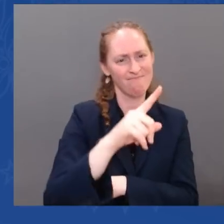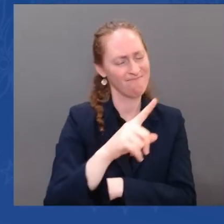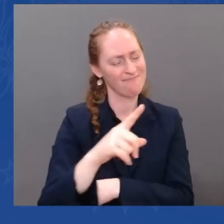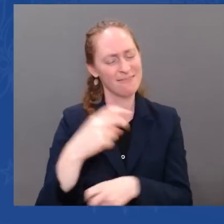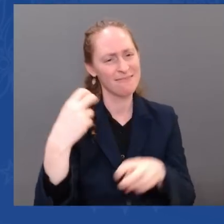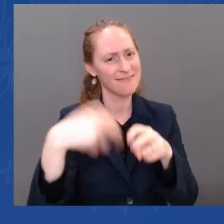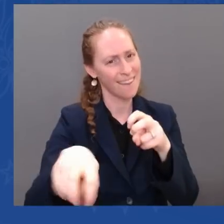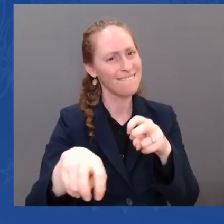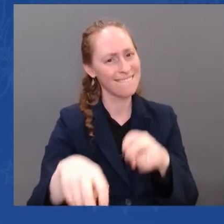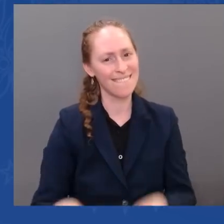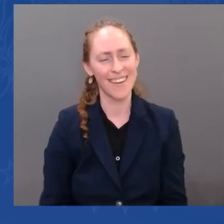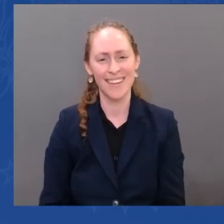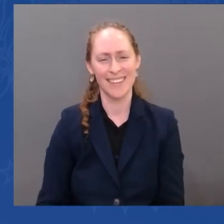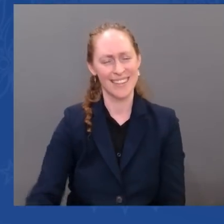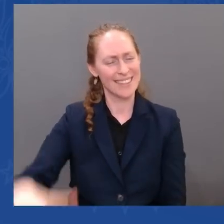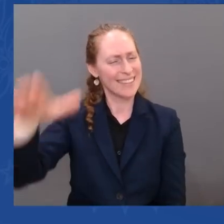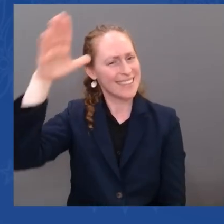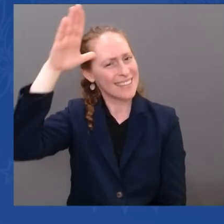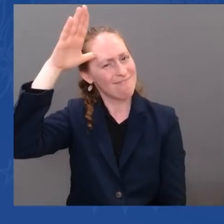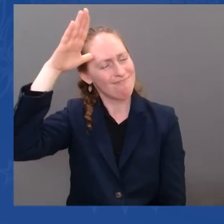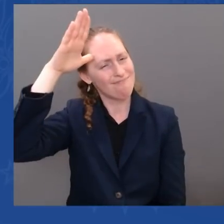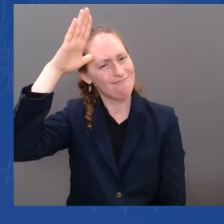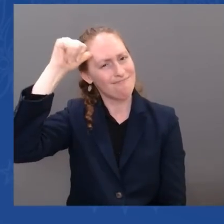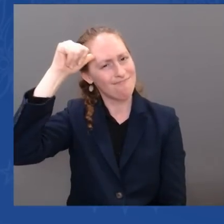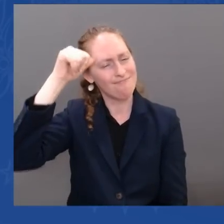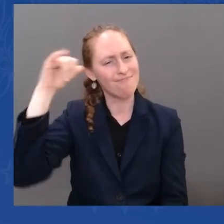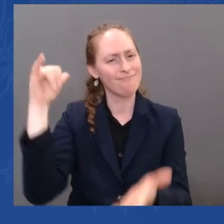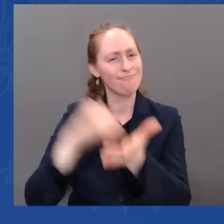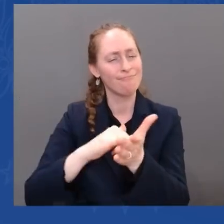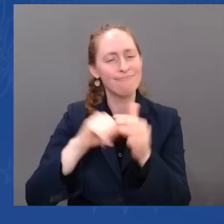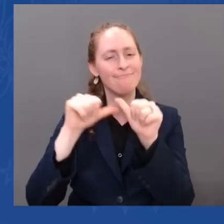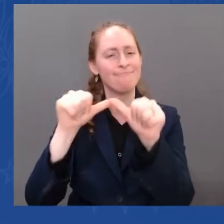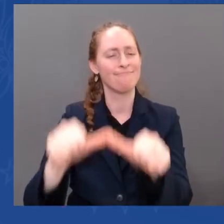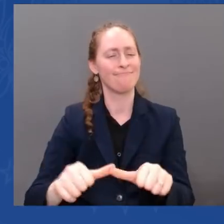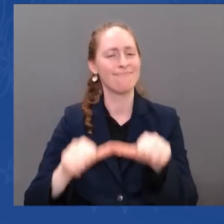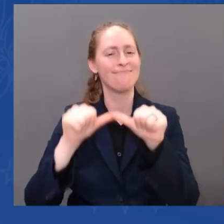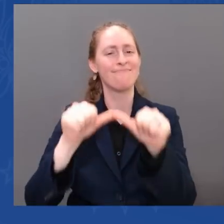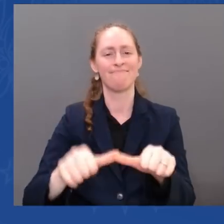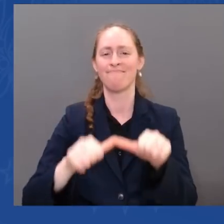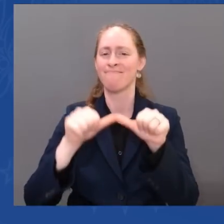to keep fighting, no matter the odds -- no matter what. And there's no greater symbol